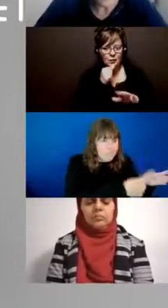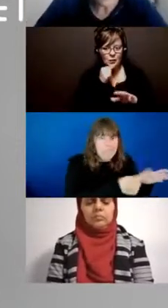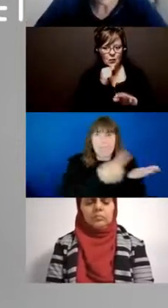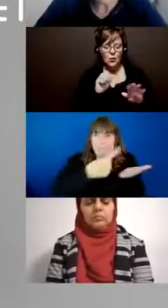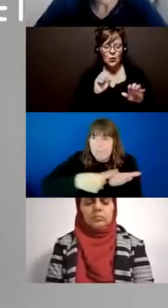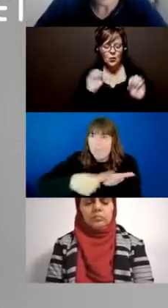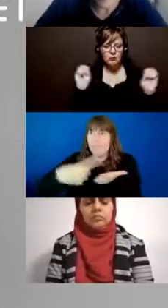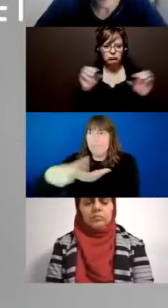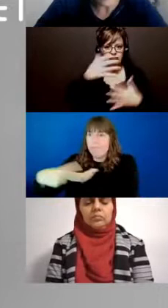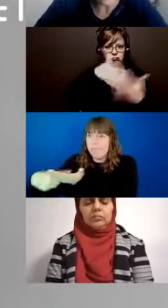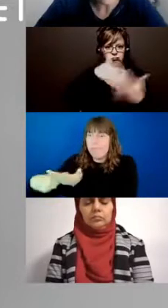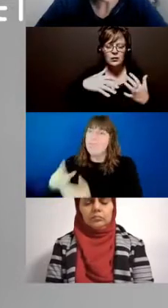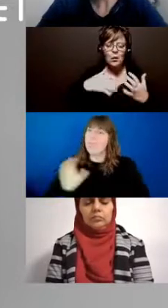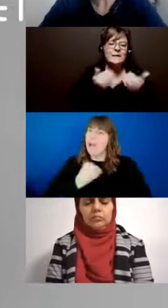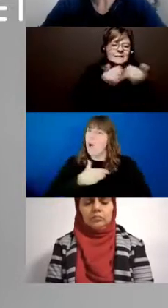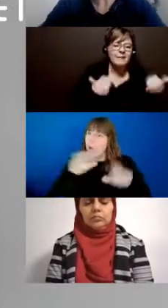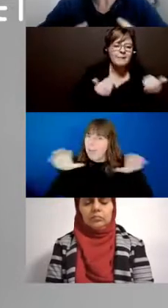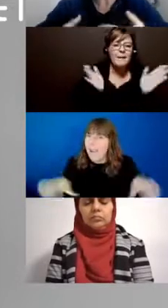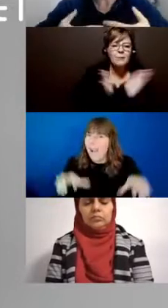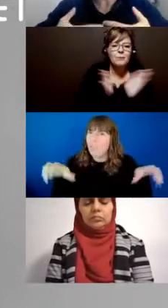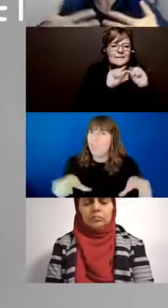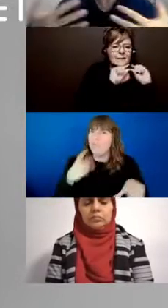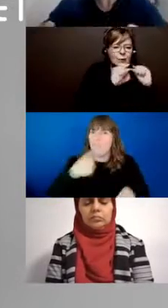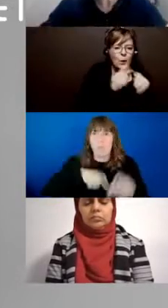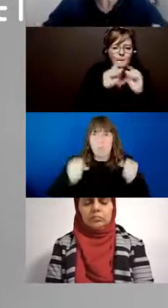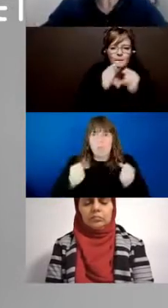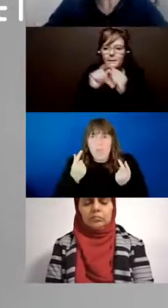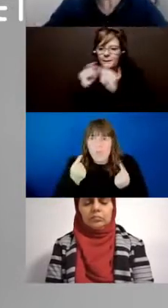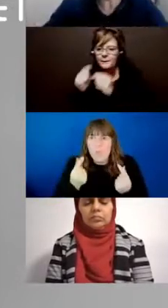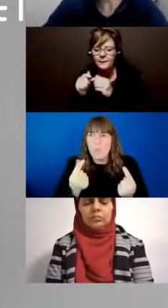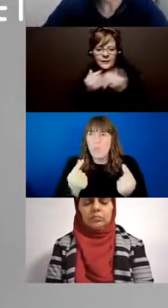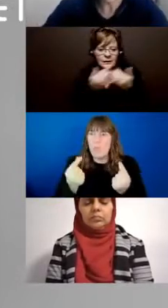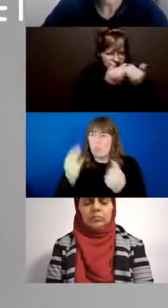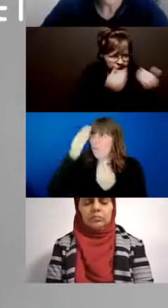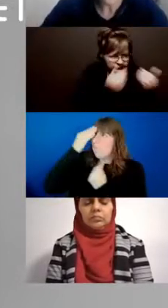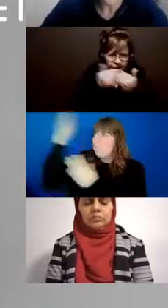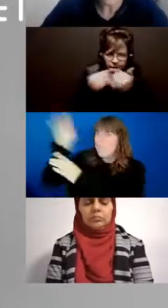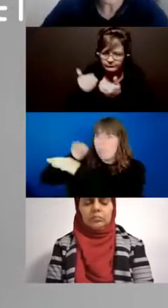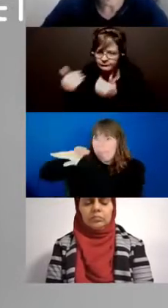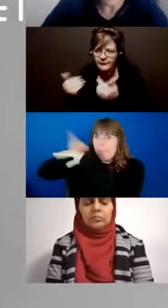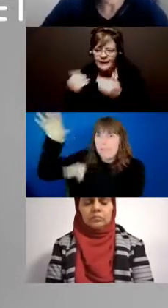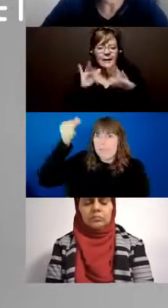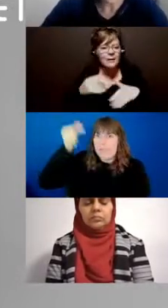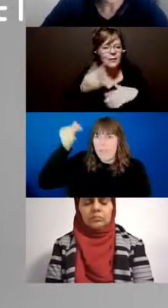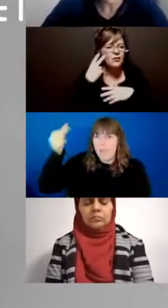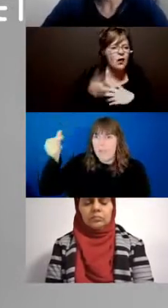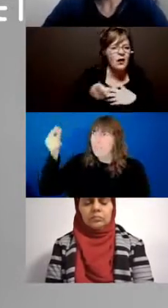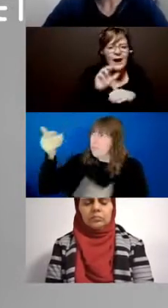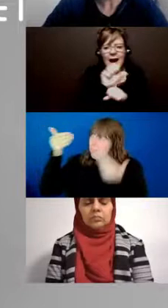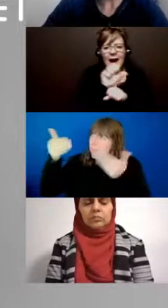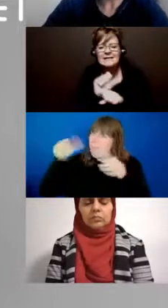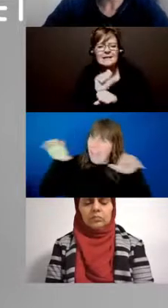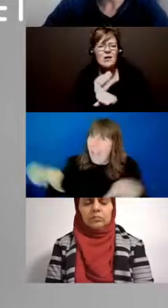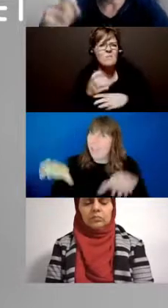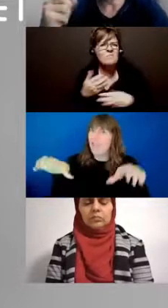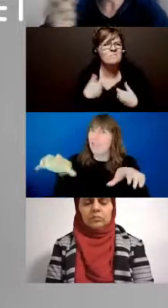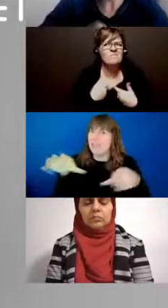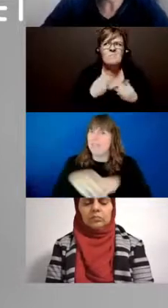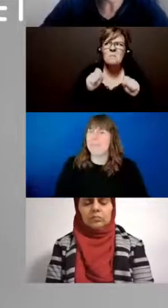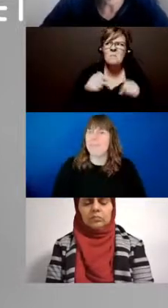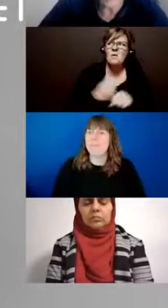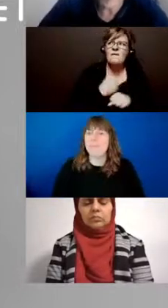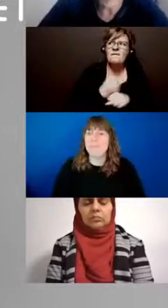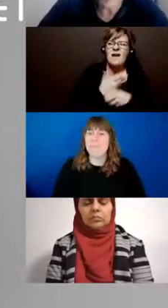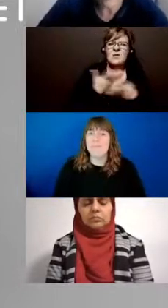that we can take to compel the government to take action now one of the strategies